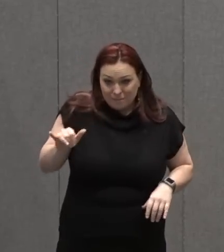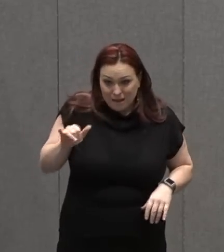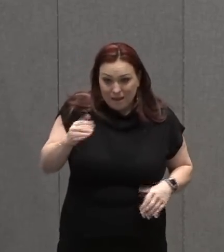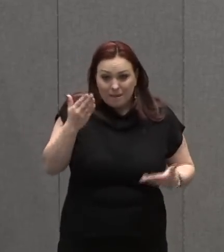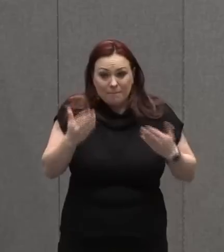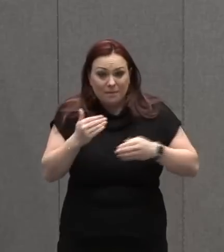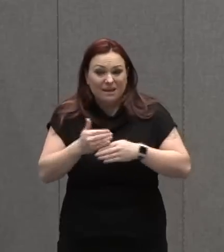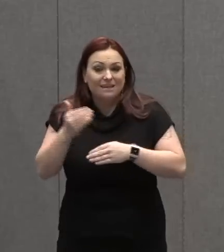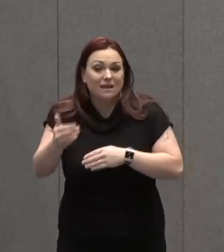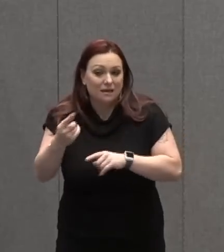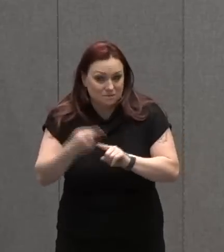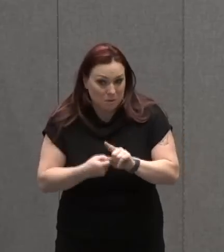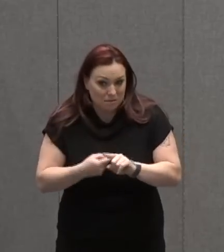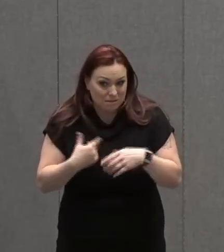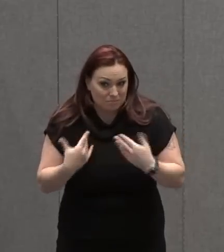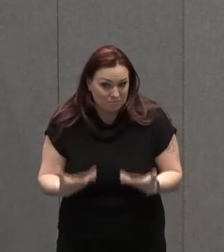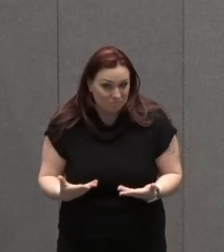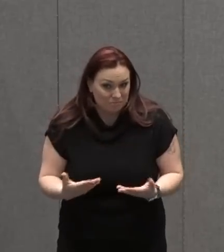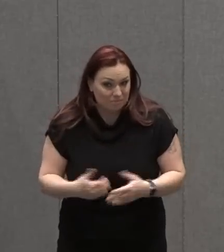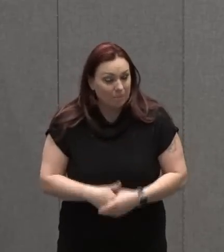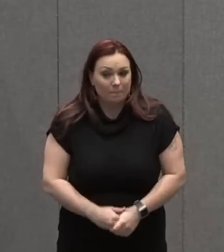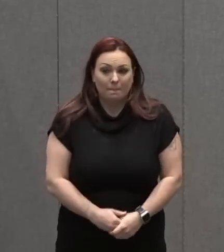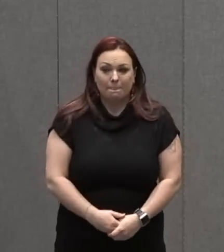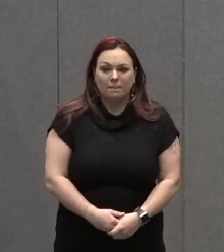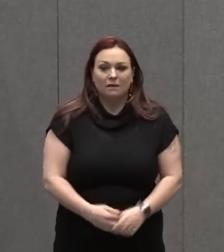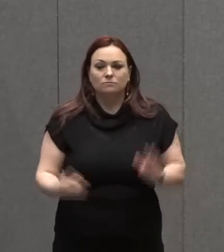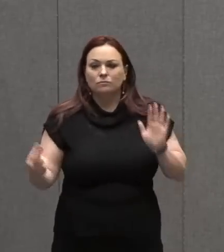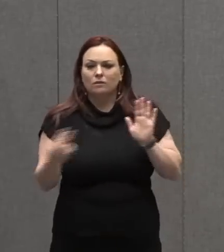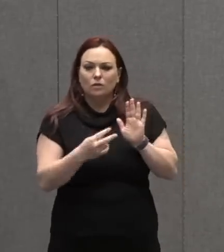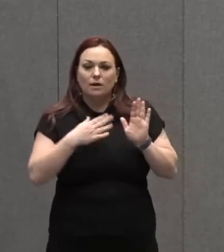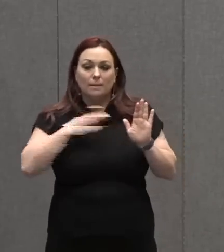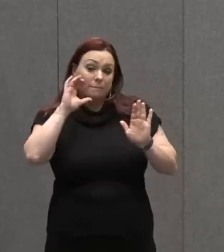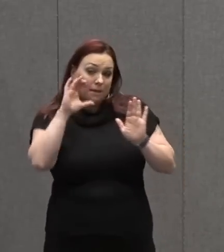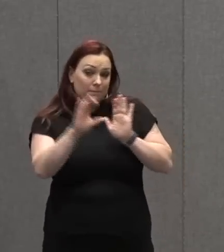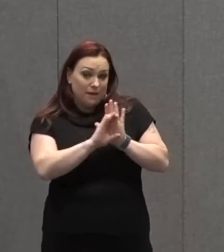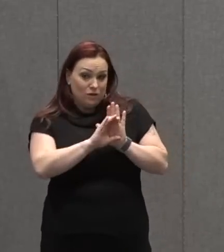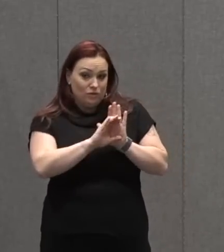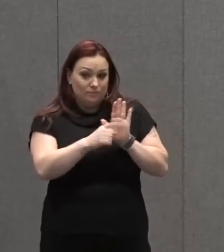So, if we look at my graph here, I have a title at the top